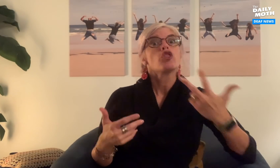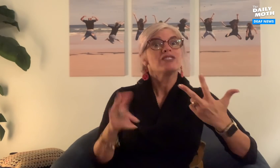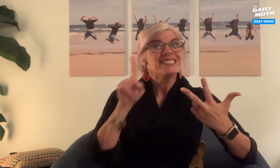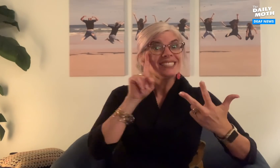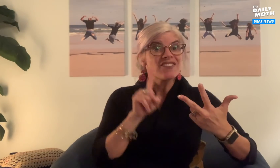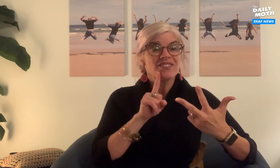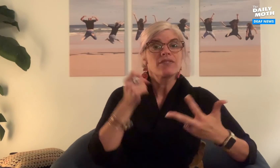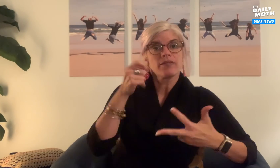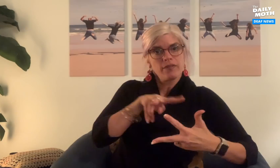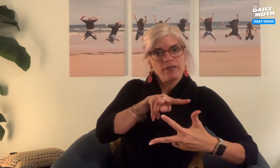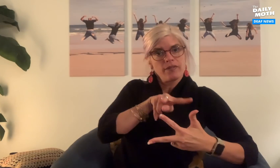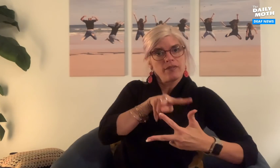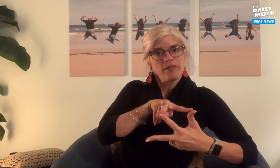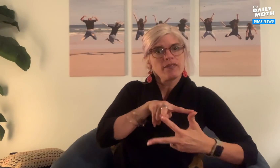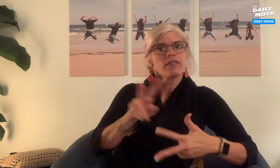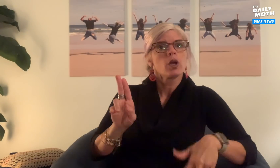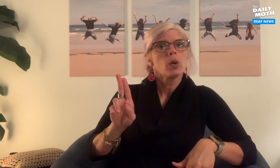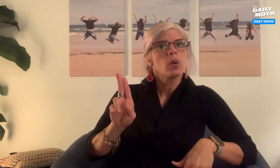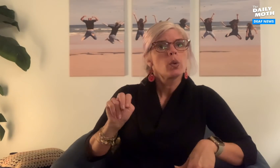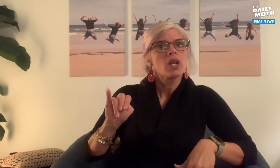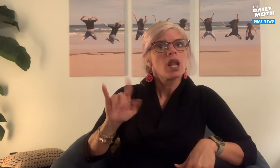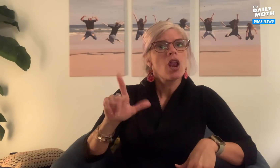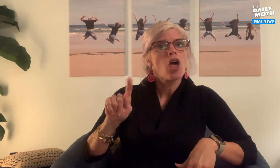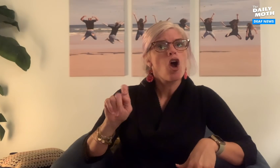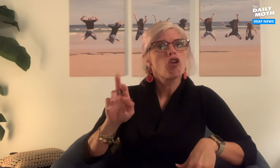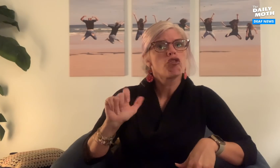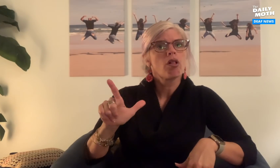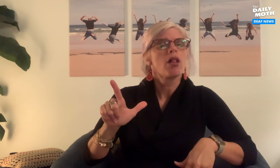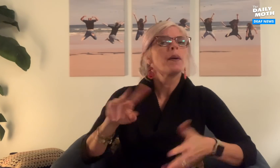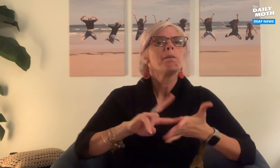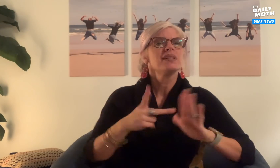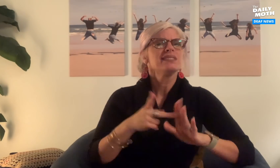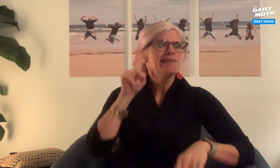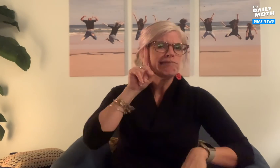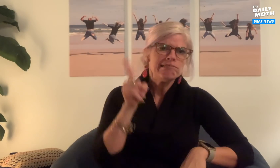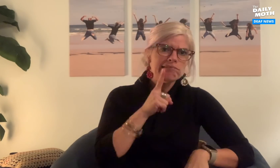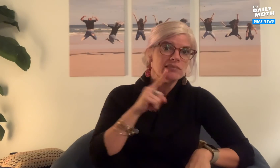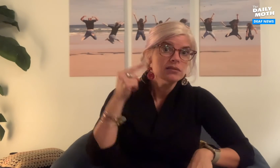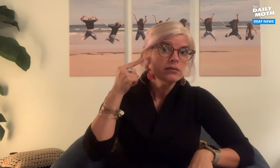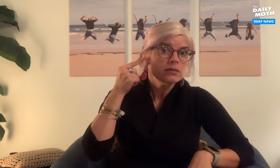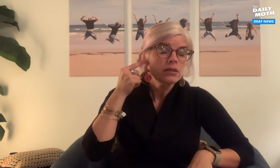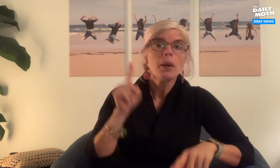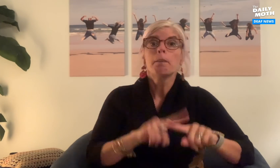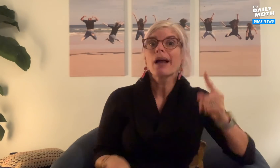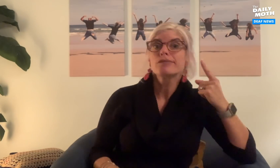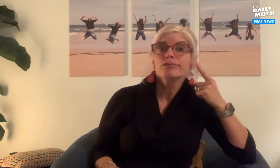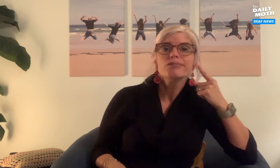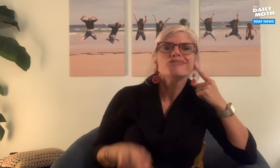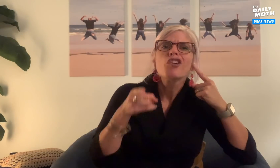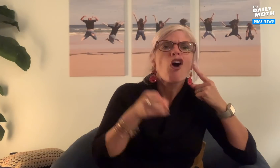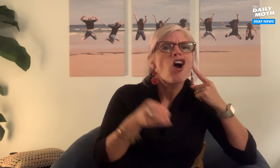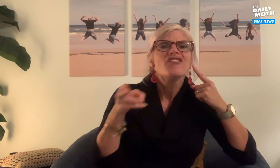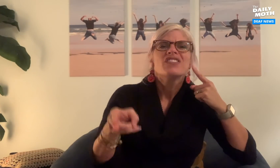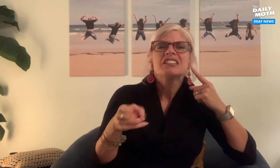Bloomberg's "stop and frisk" policy when he was the mayor